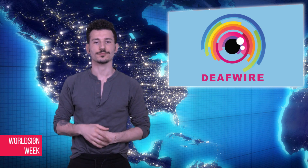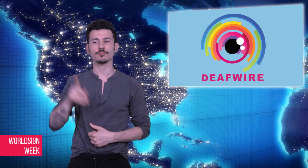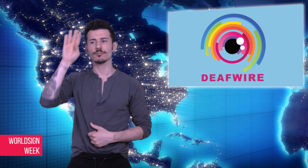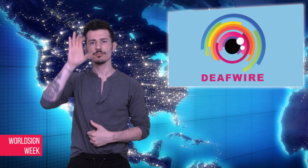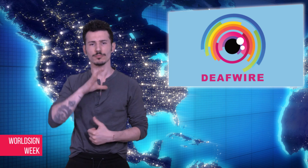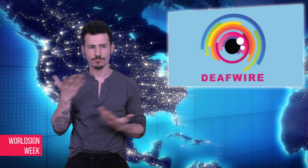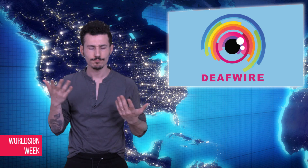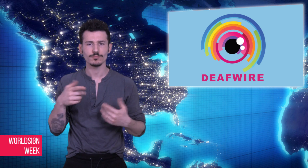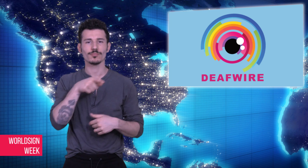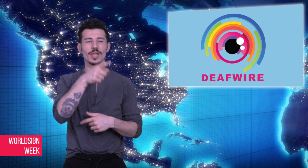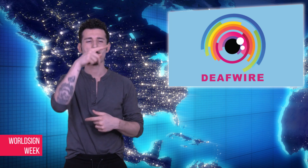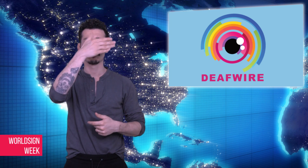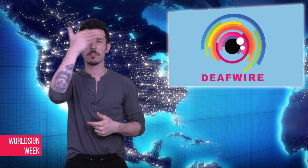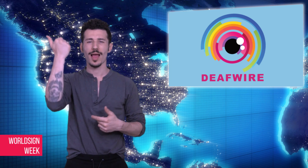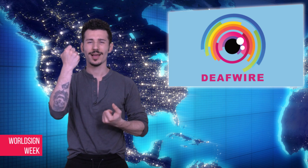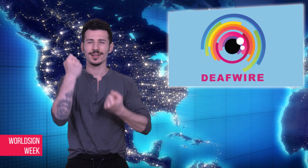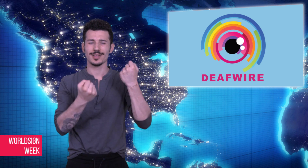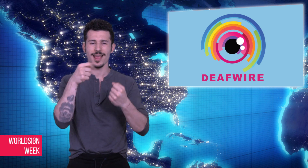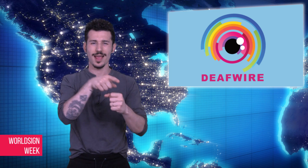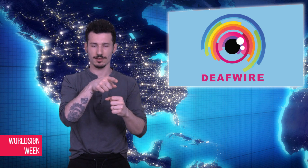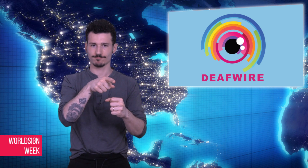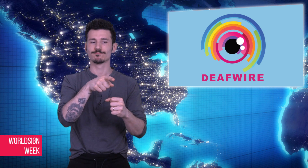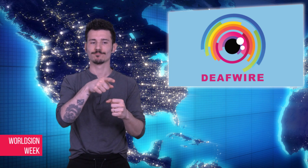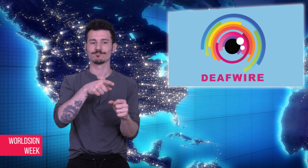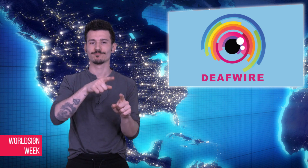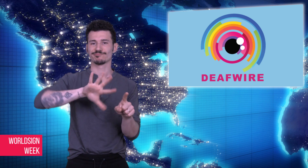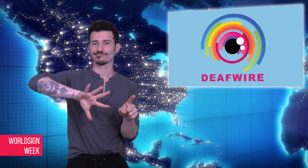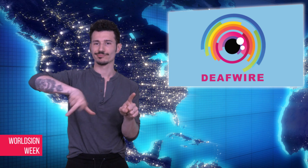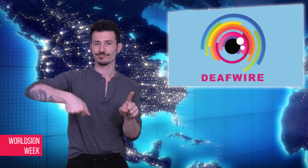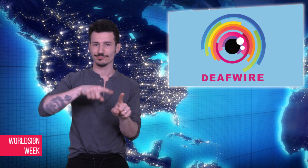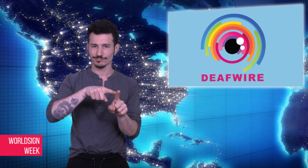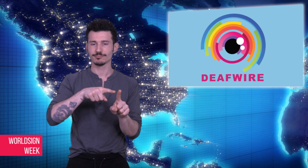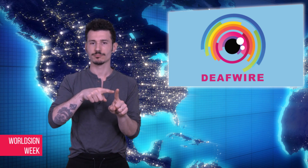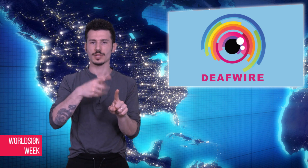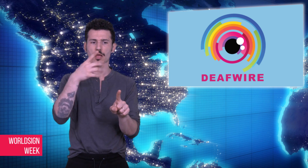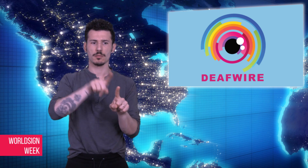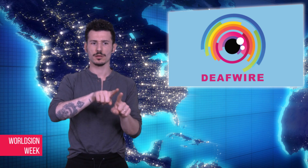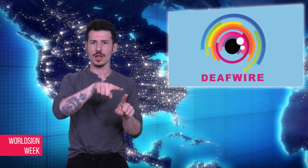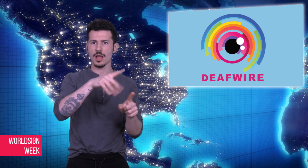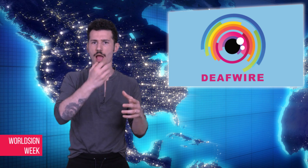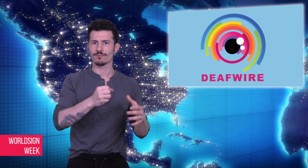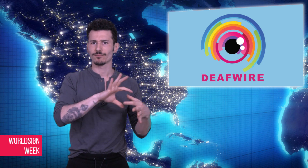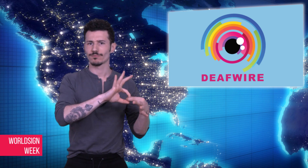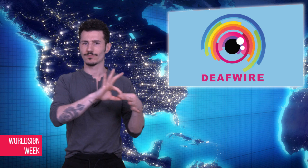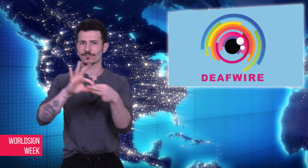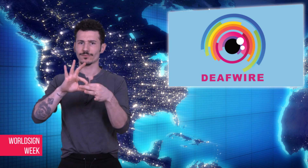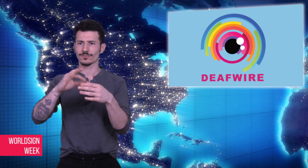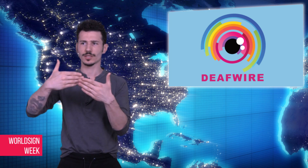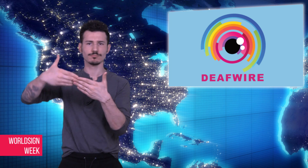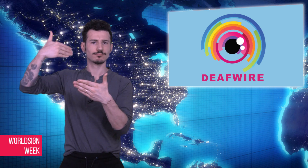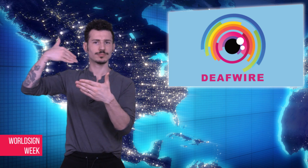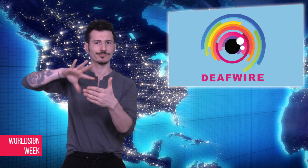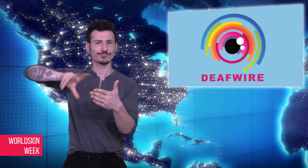local police station. The black car turned out to be stolen and was